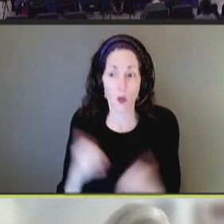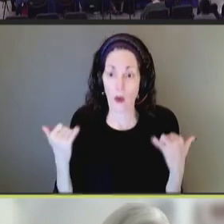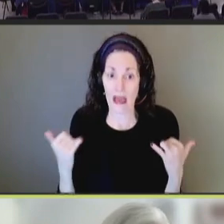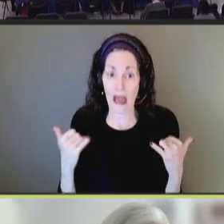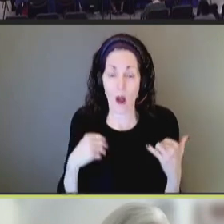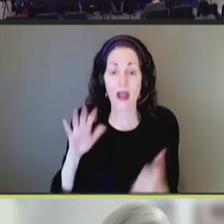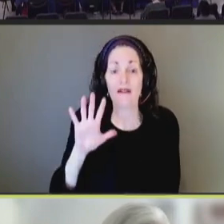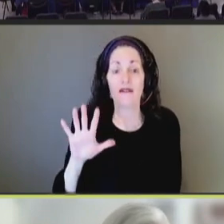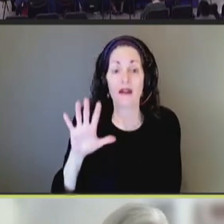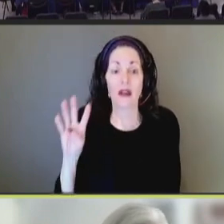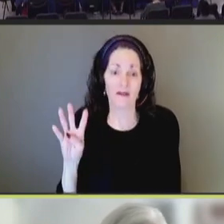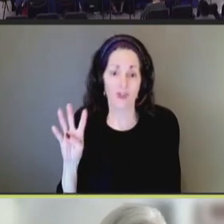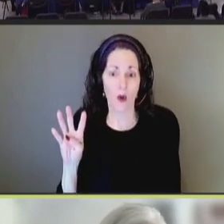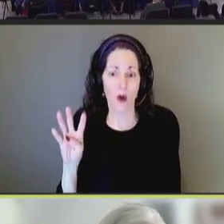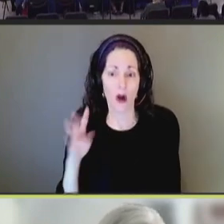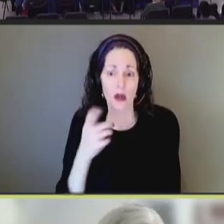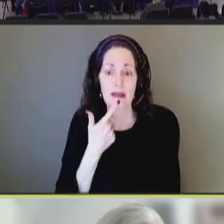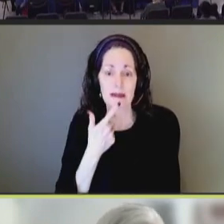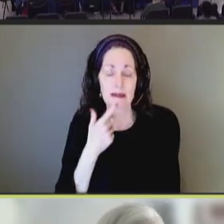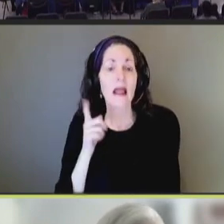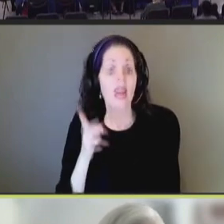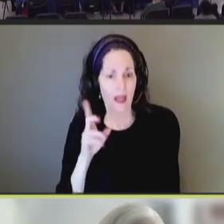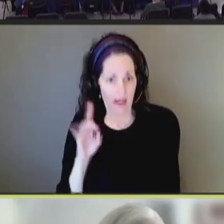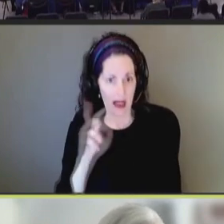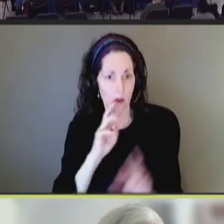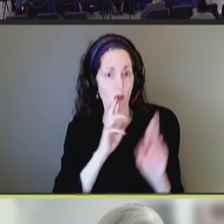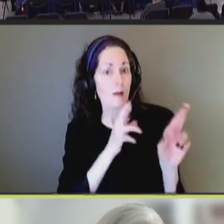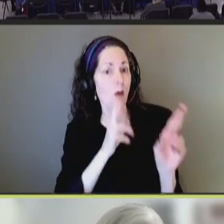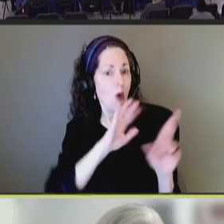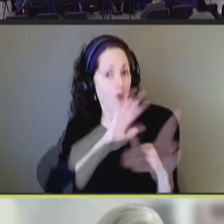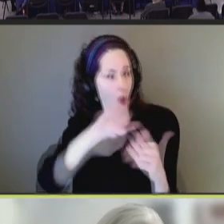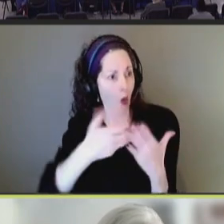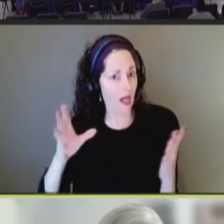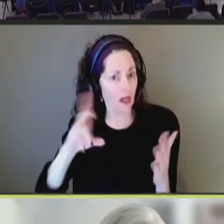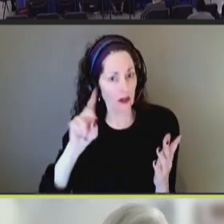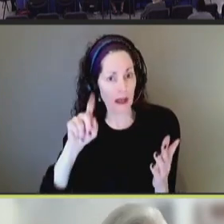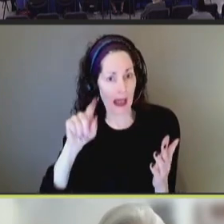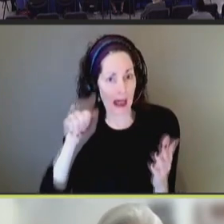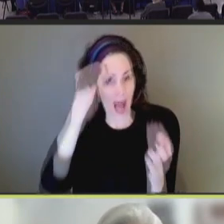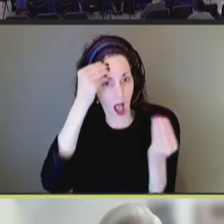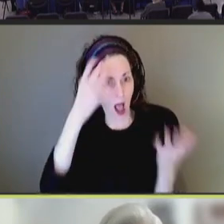record level of de-identified data on all routine immunizations, and they report this